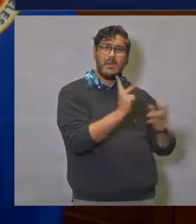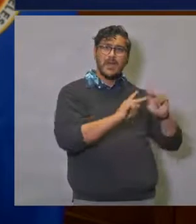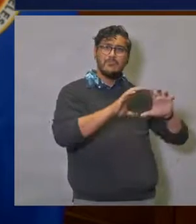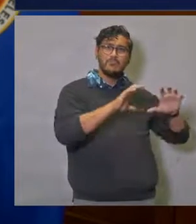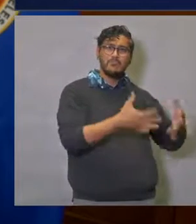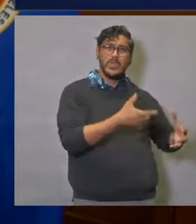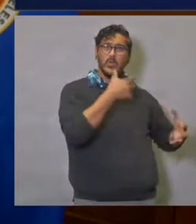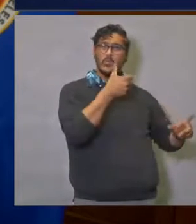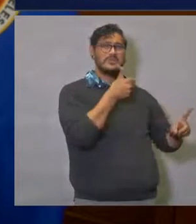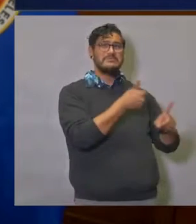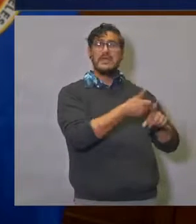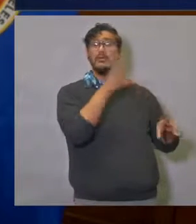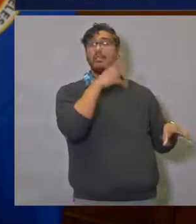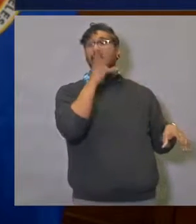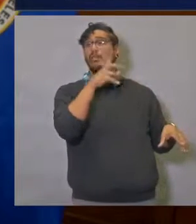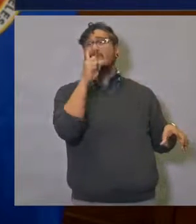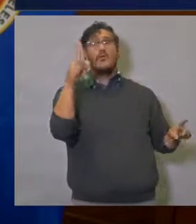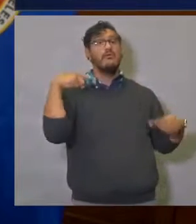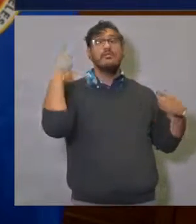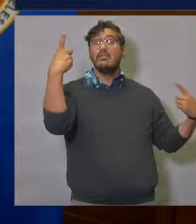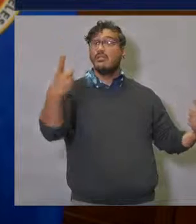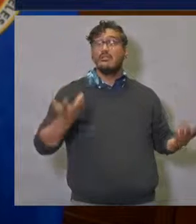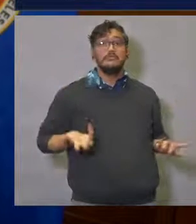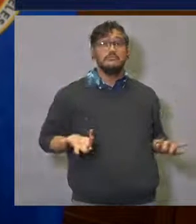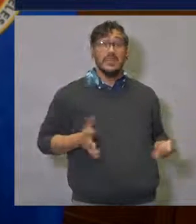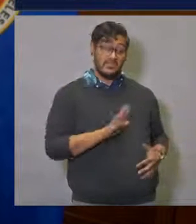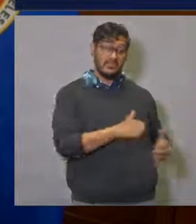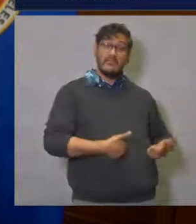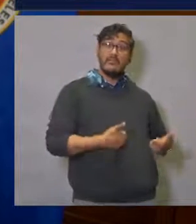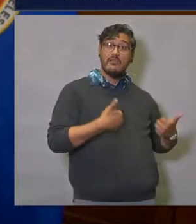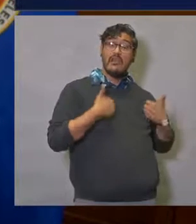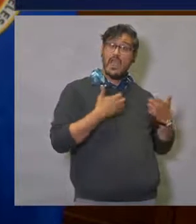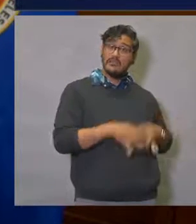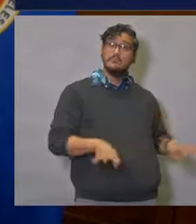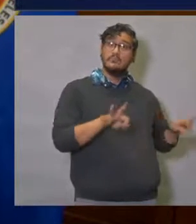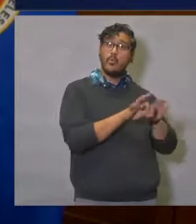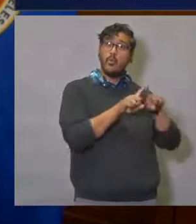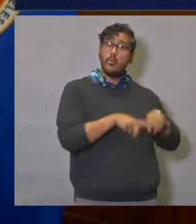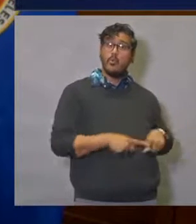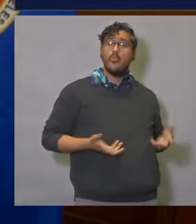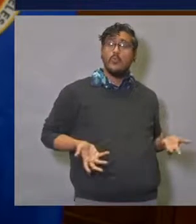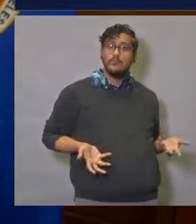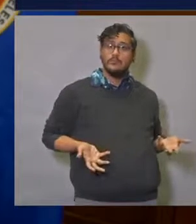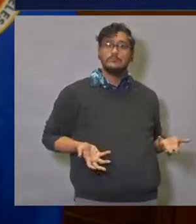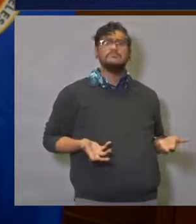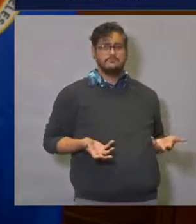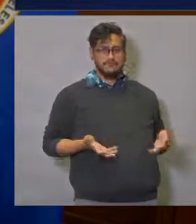LEVERAGE RESOURCES AND OUR NETWORKS TO REACH POPULATION THAT HAS BEEN CAST ASIDE TOO LONG.